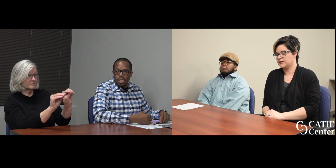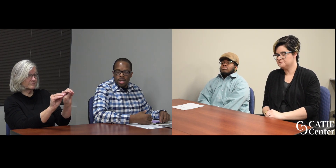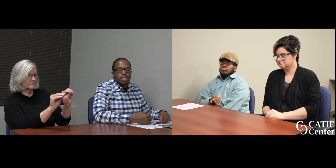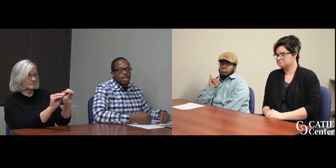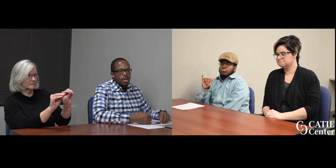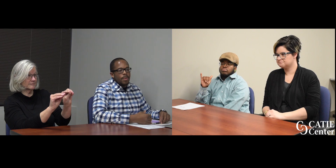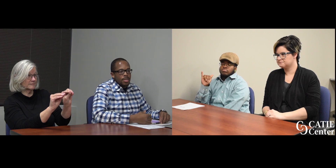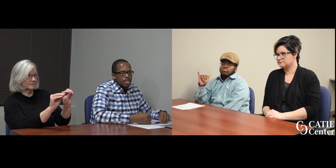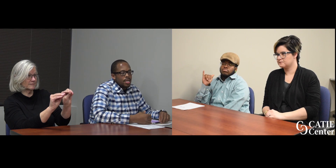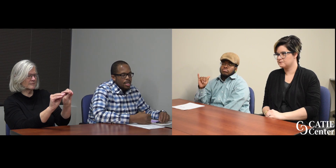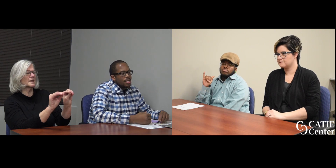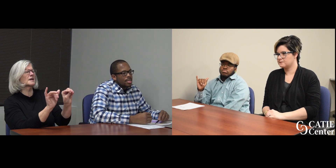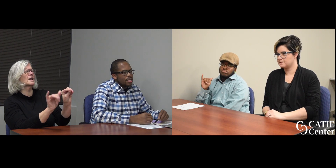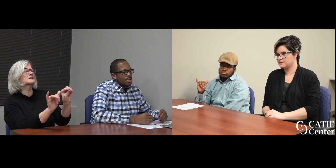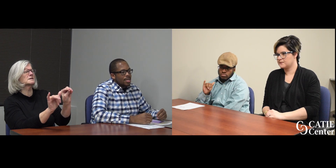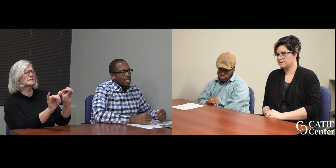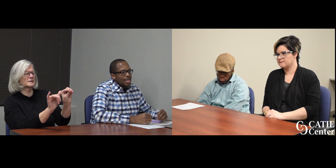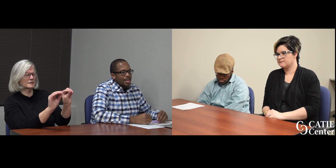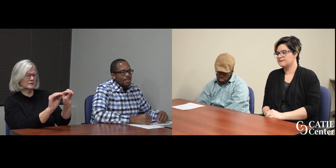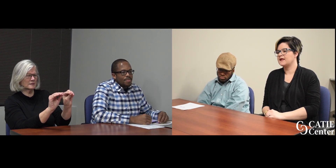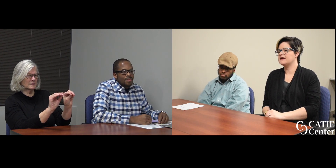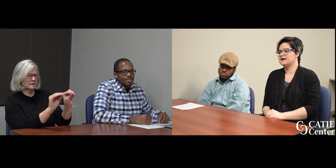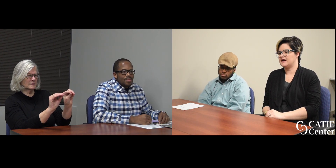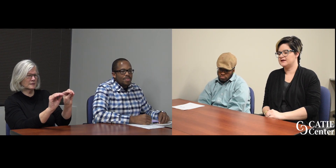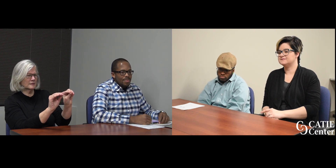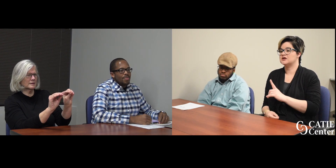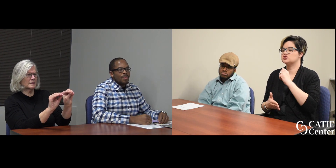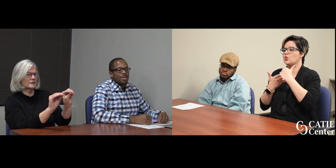Okay. To help out society. Got it.